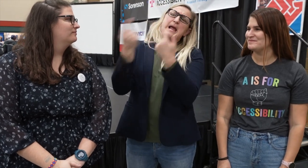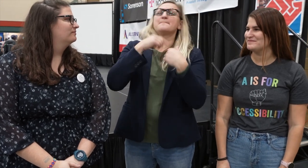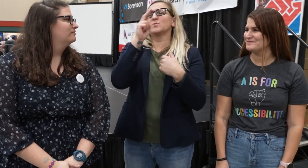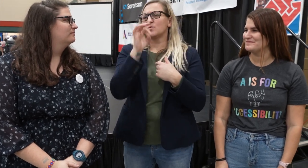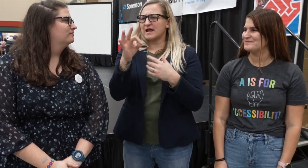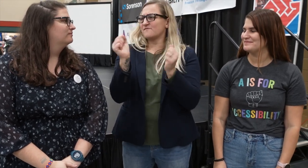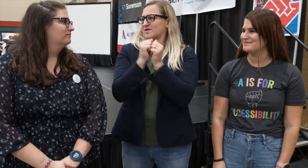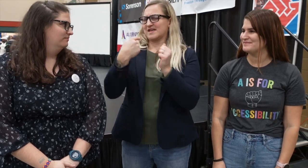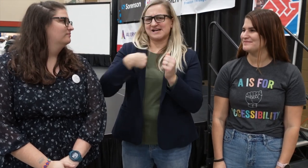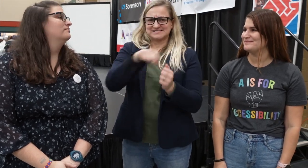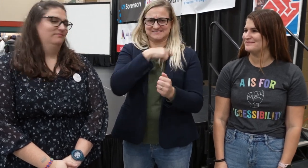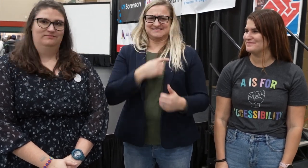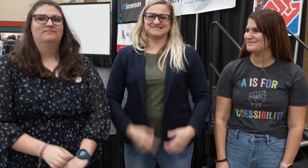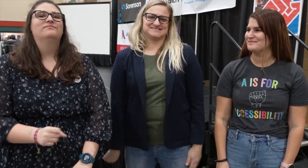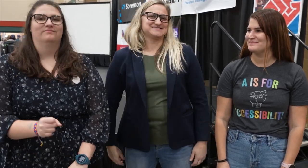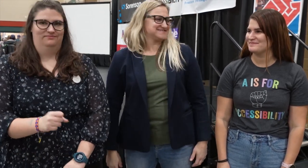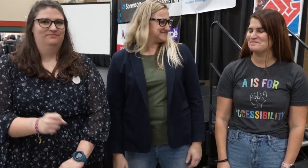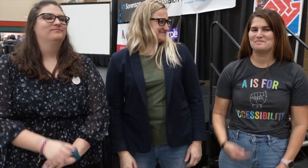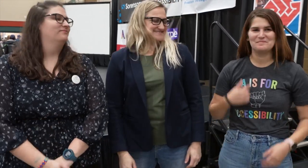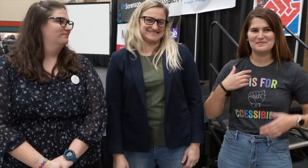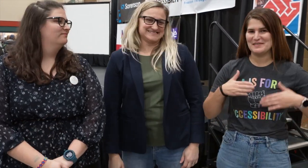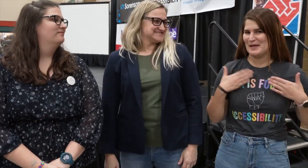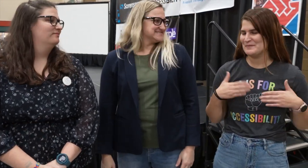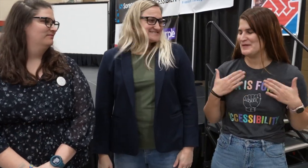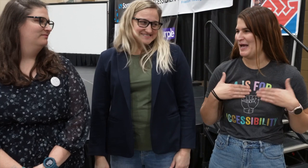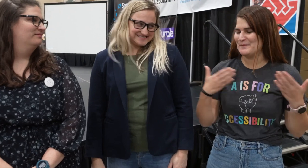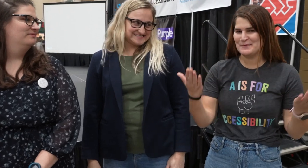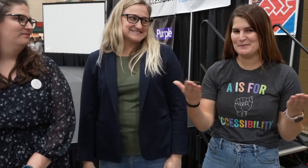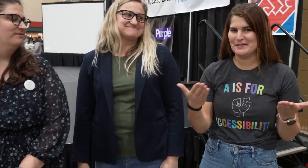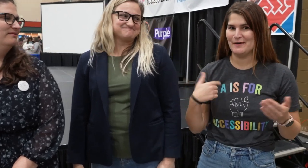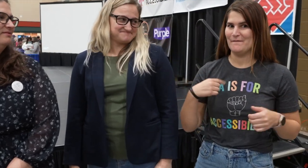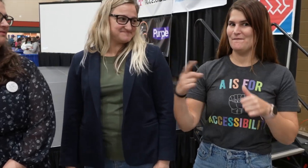Come to UNF with us! I’m happy to be here.